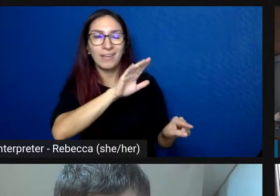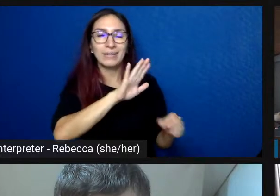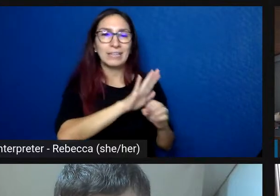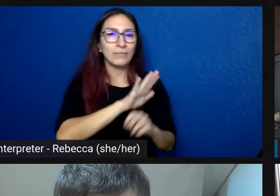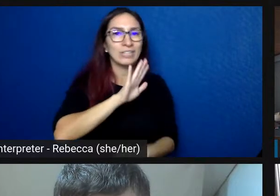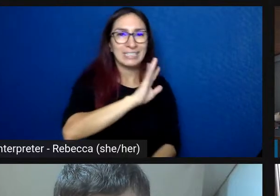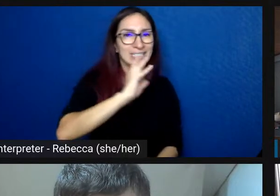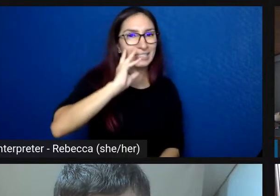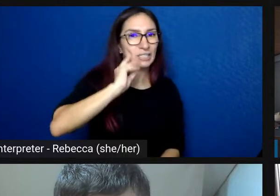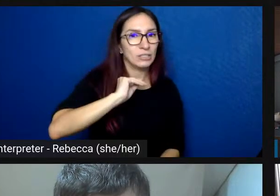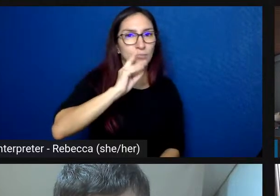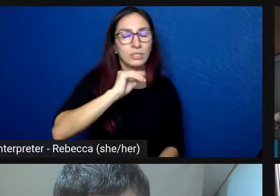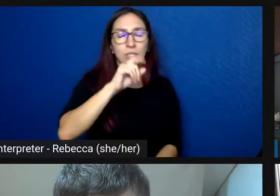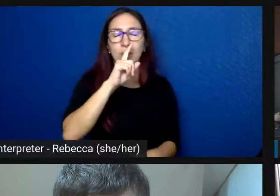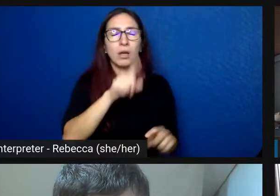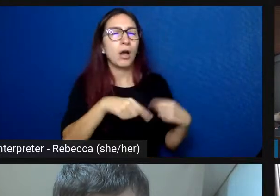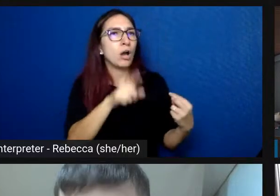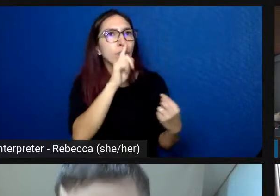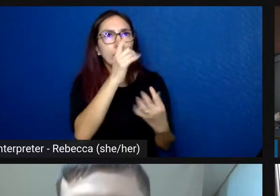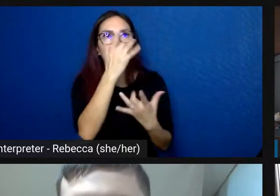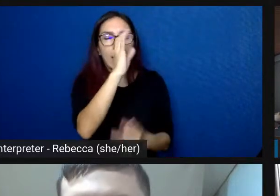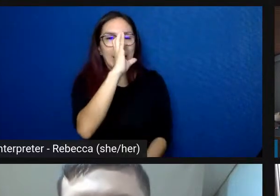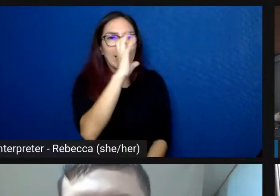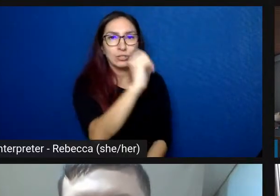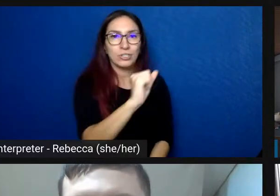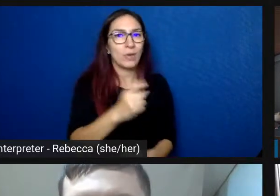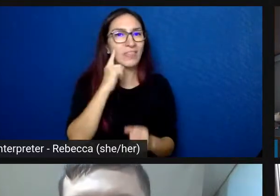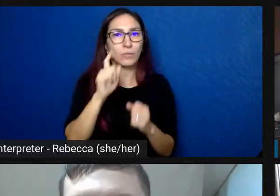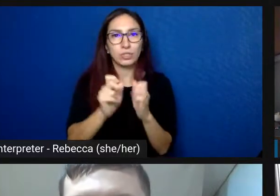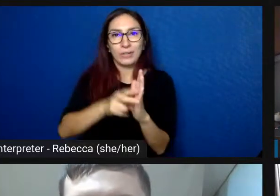is experienced by someone who uses a screenreader and I am learning so much from Lazar and the experience is interesting.